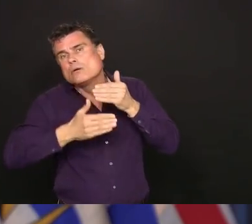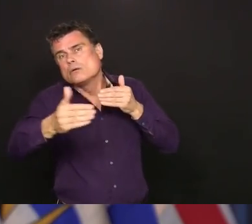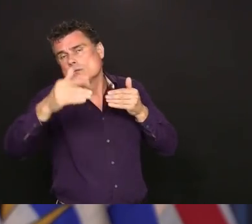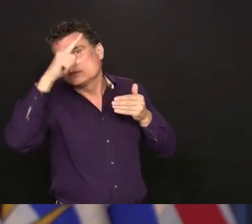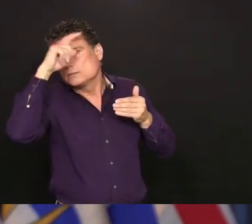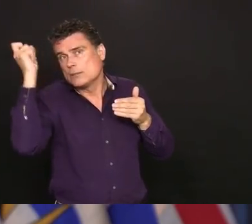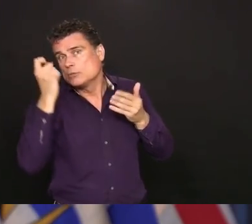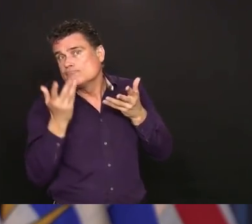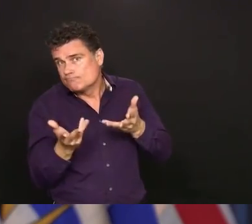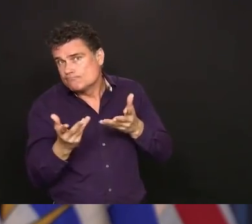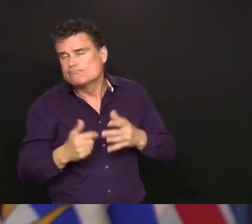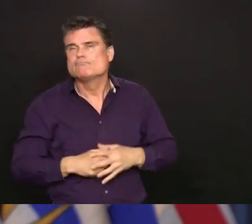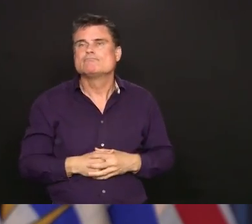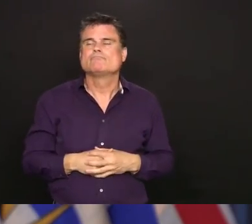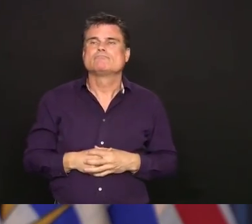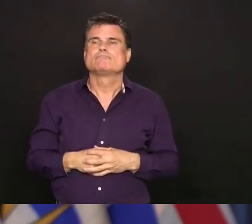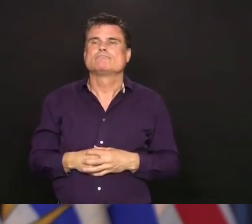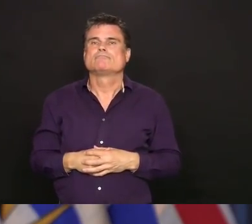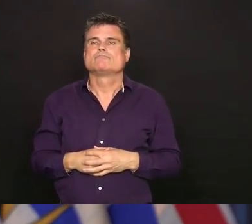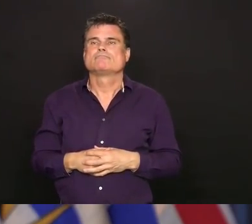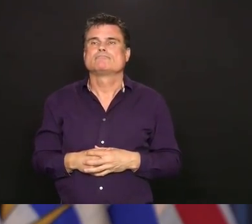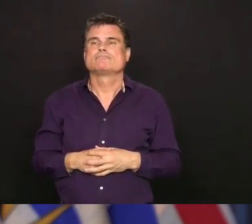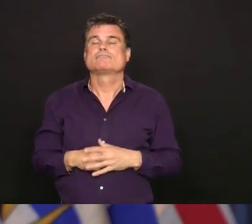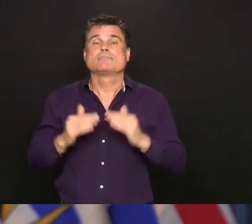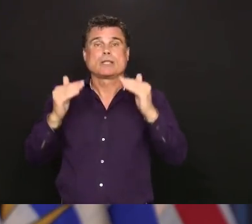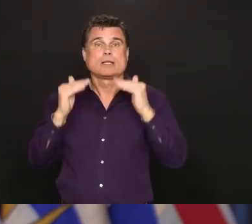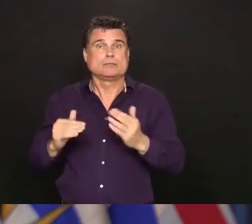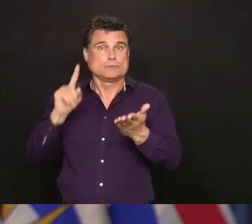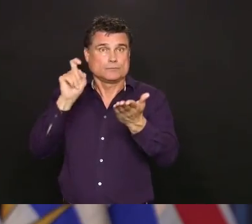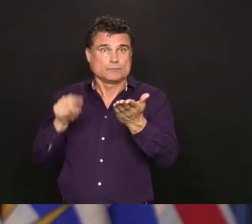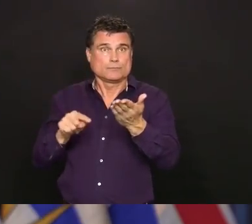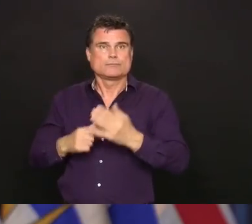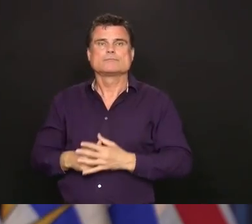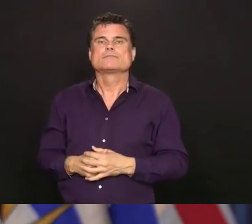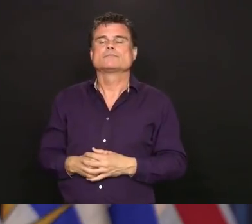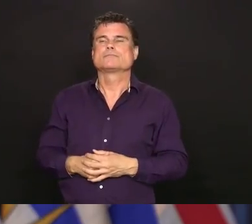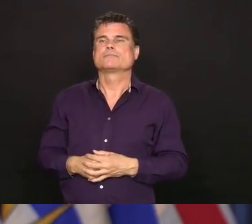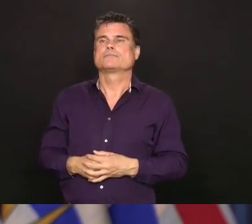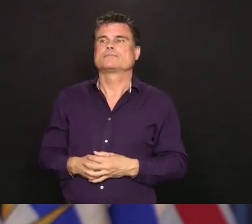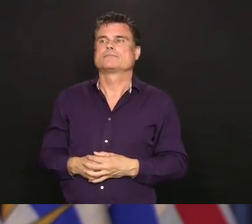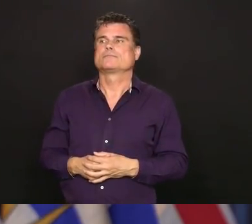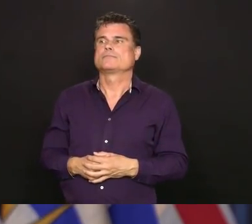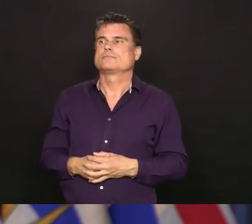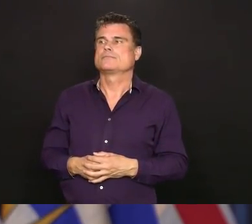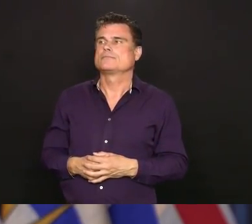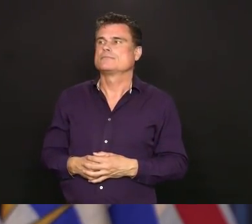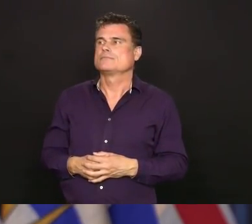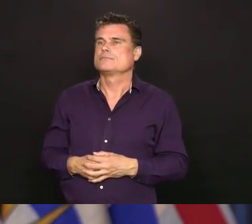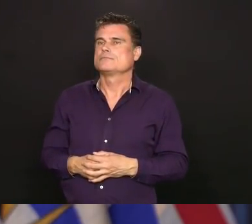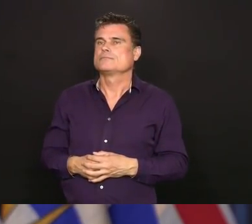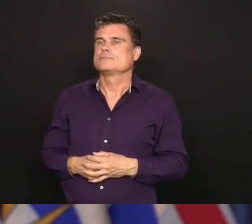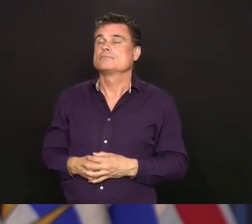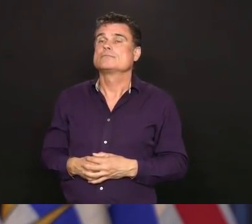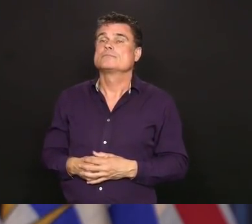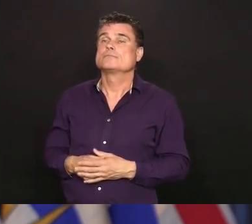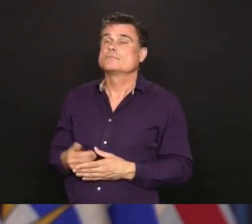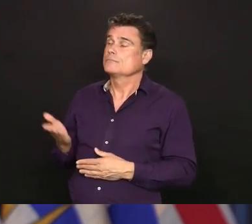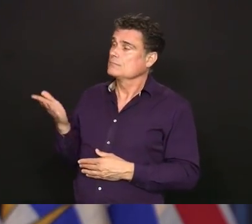especially young people to be out there and physically active and together. Rob Shaw, Vancouver Sun. Hi, Dr Henry.